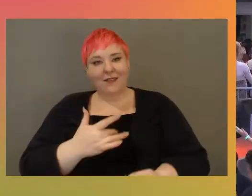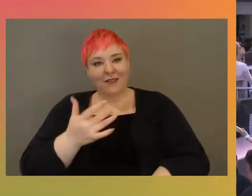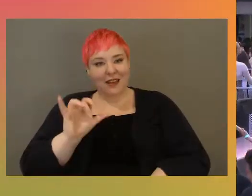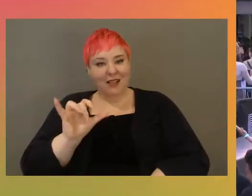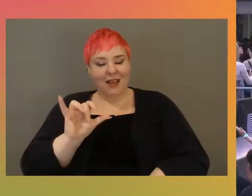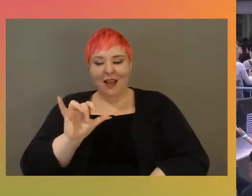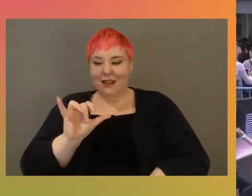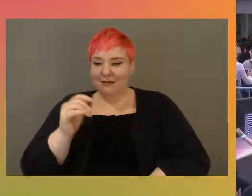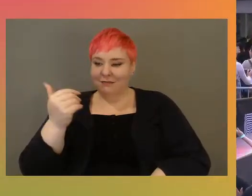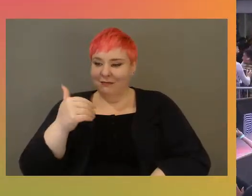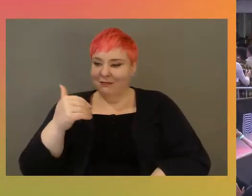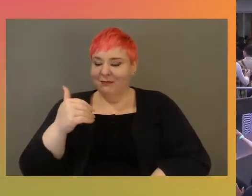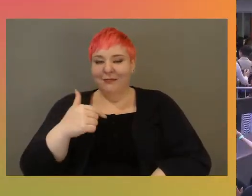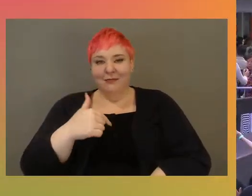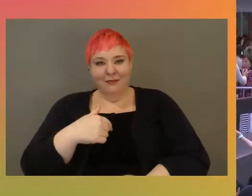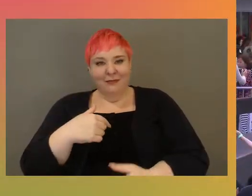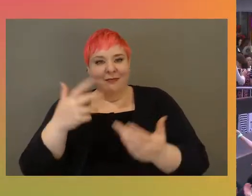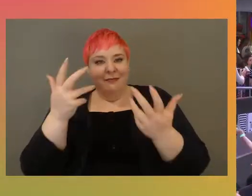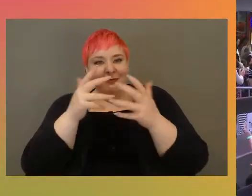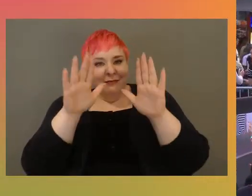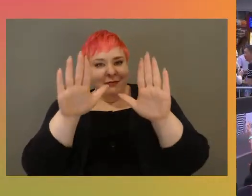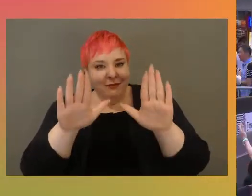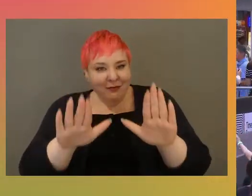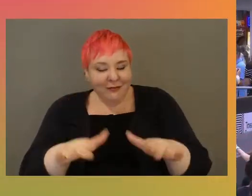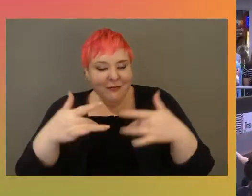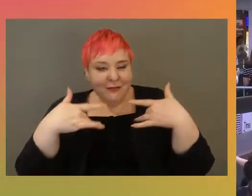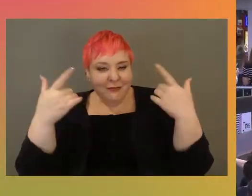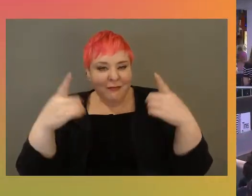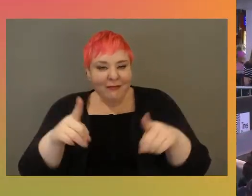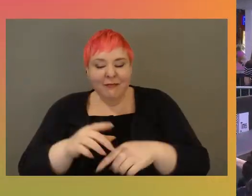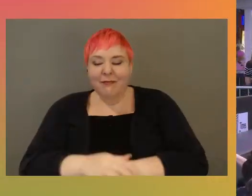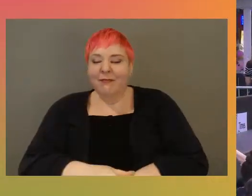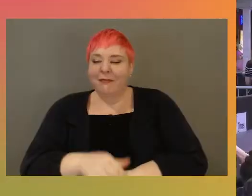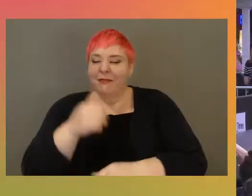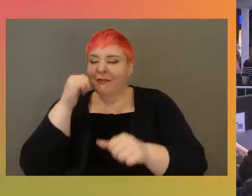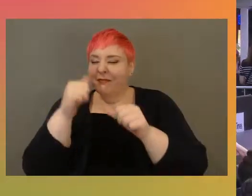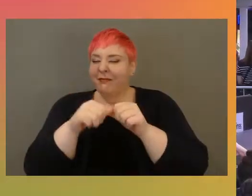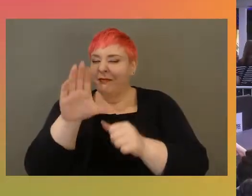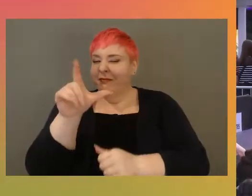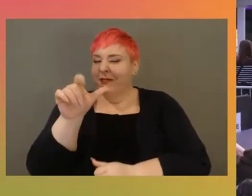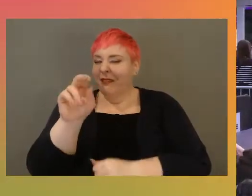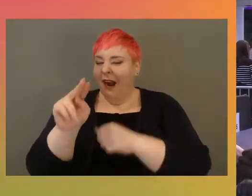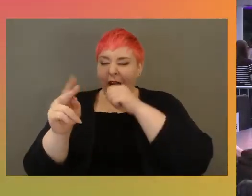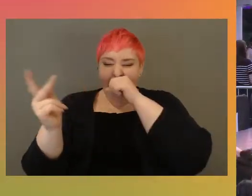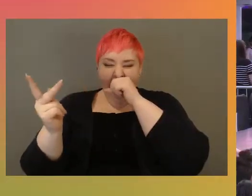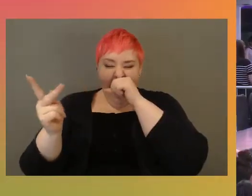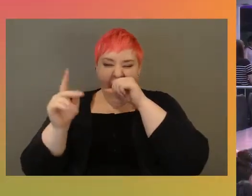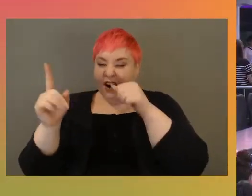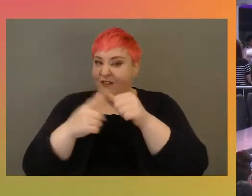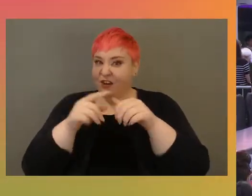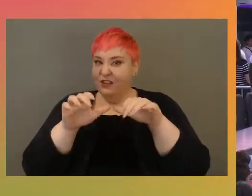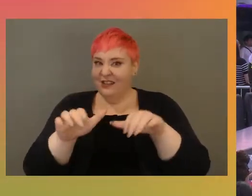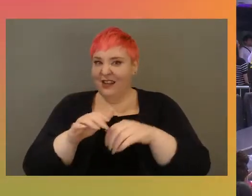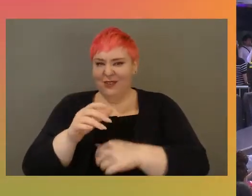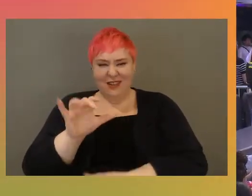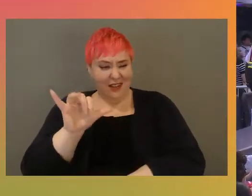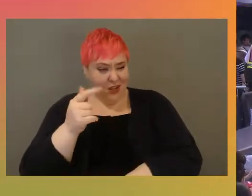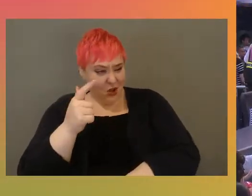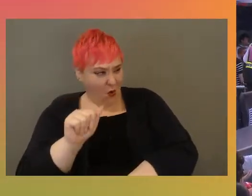GO AHEAD AND LOOK AROUND, GET WHO IS BEHIND YOU OR TO THE